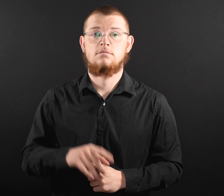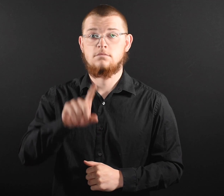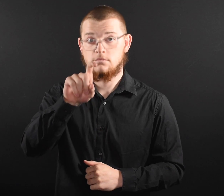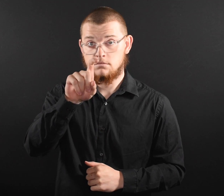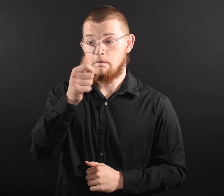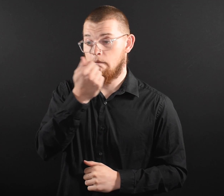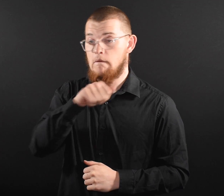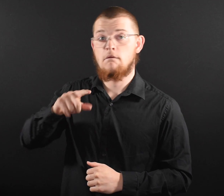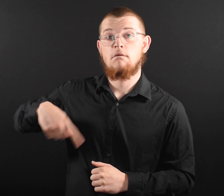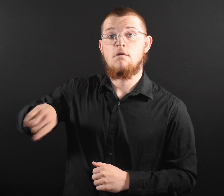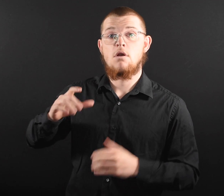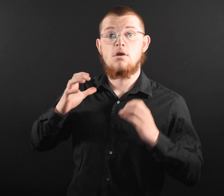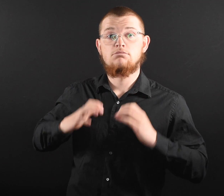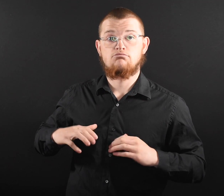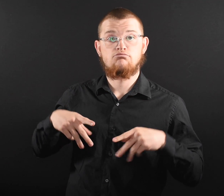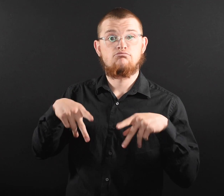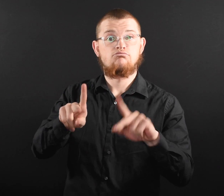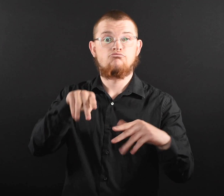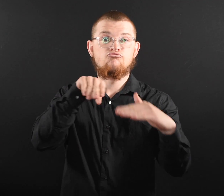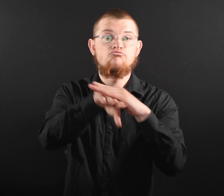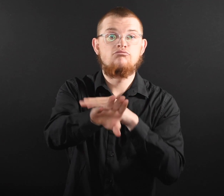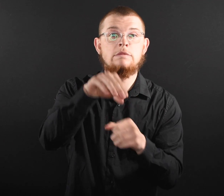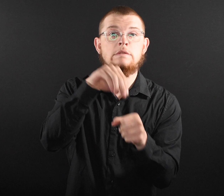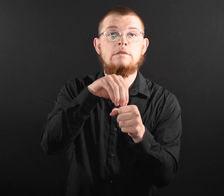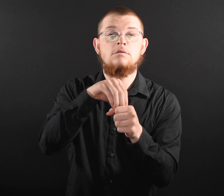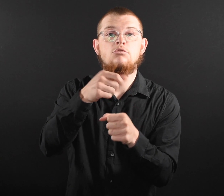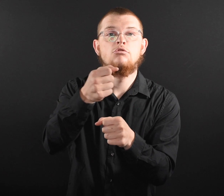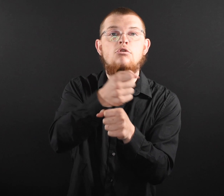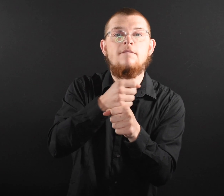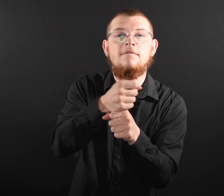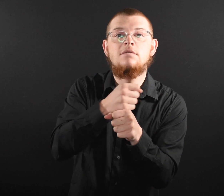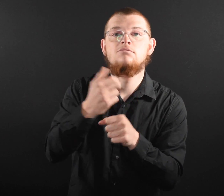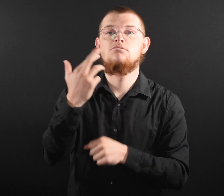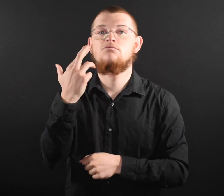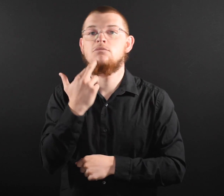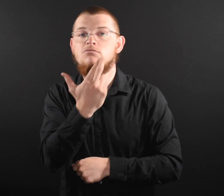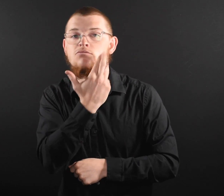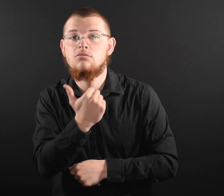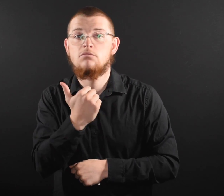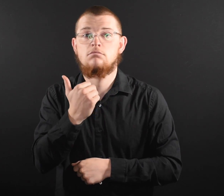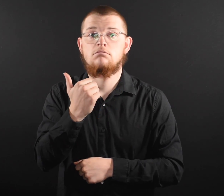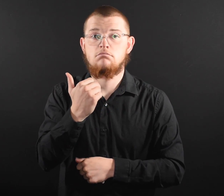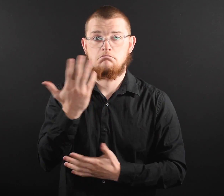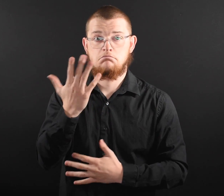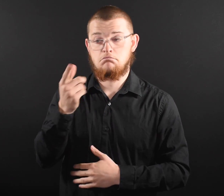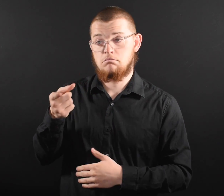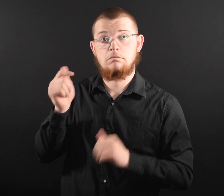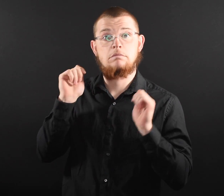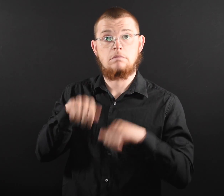Are any customers allowed inside of restaurants and coffee shops if they are picking up an order to-go?